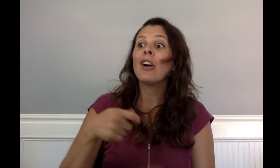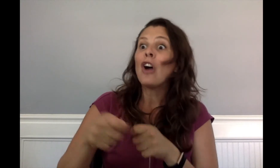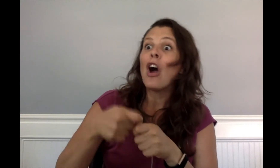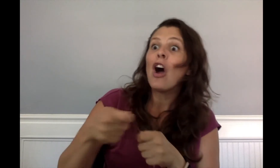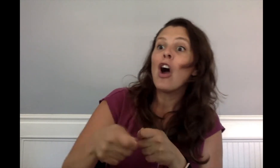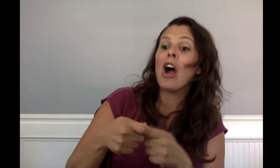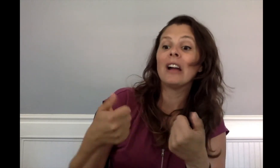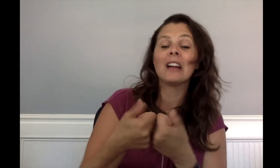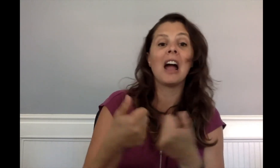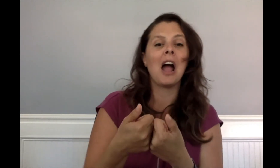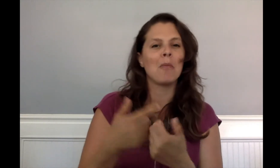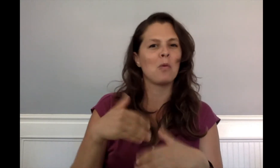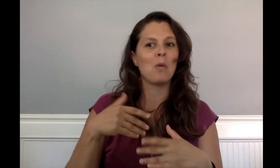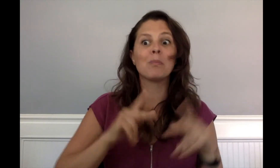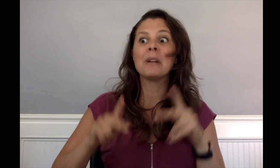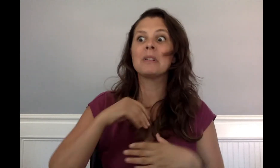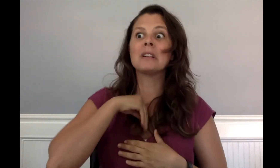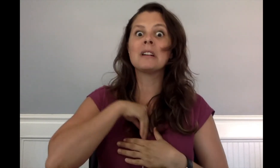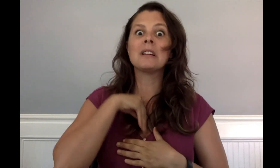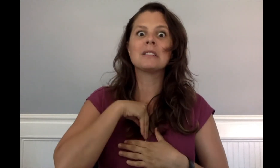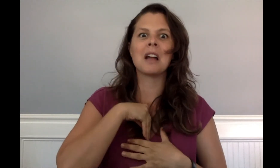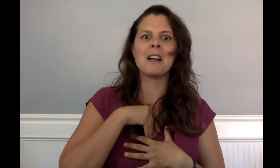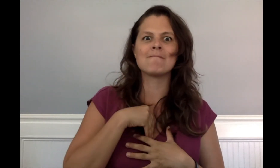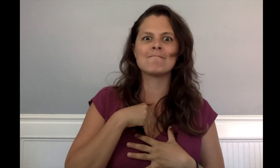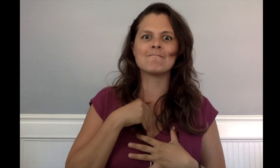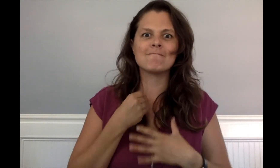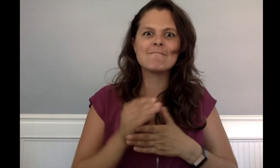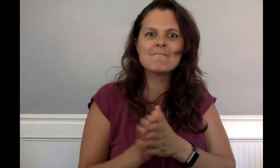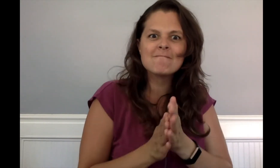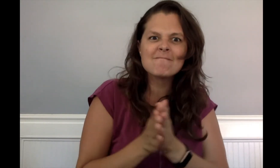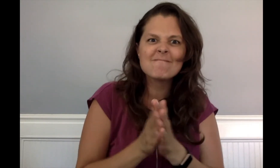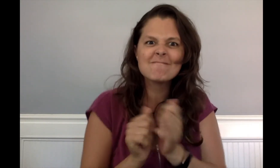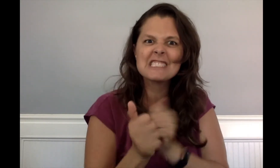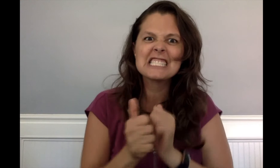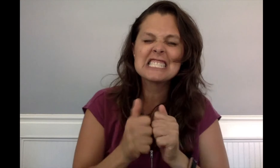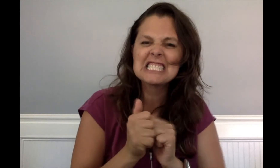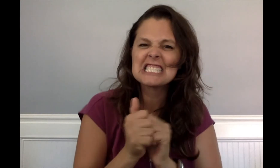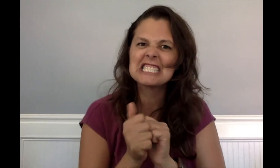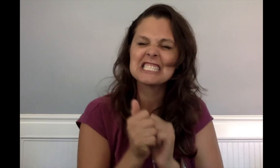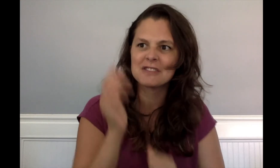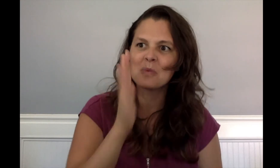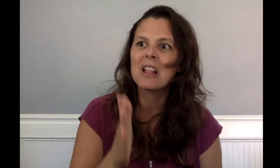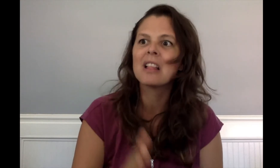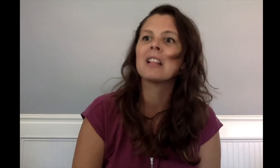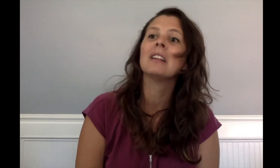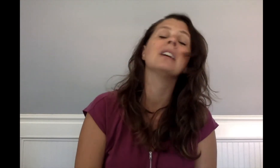Cards bring out the competitiveness in people.